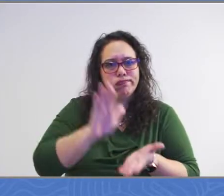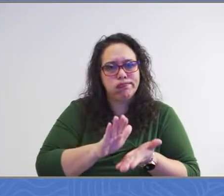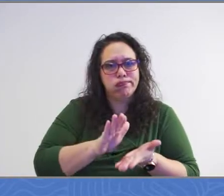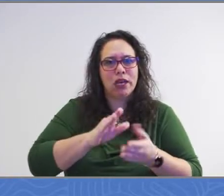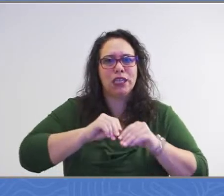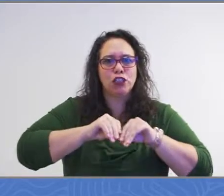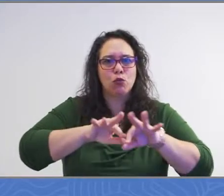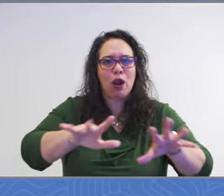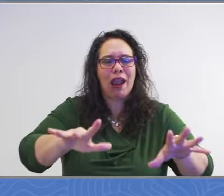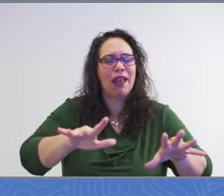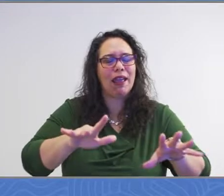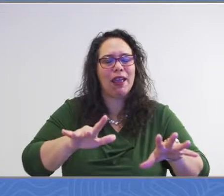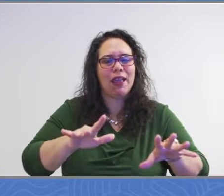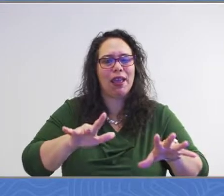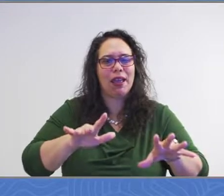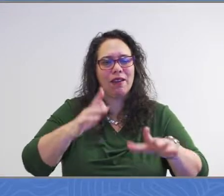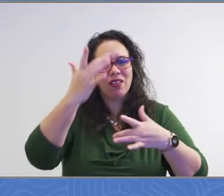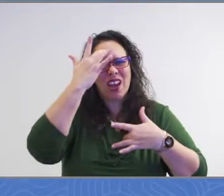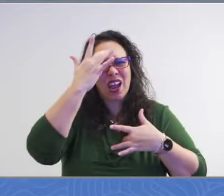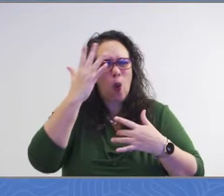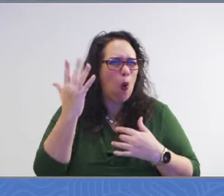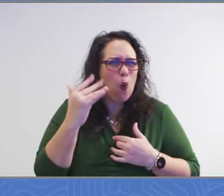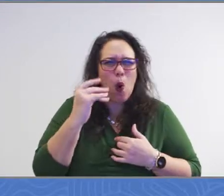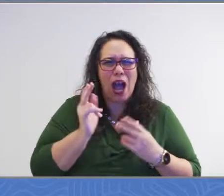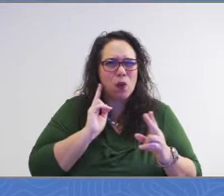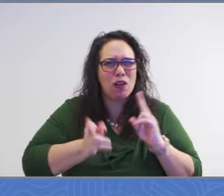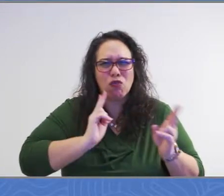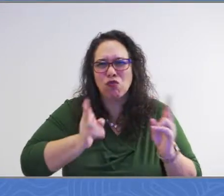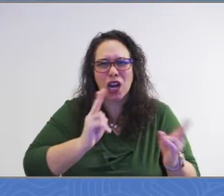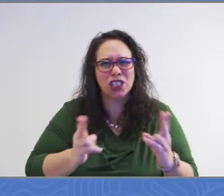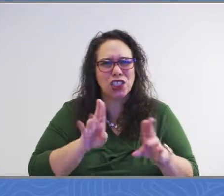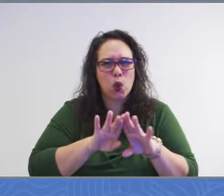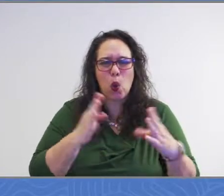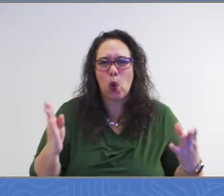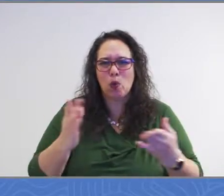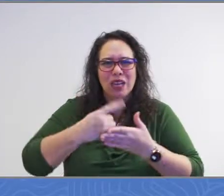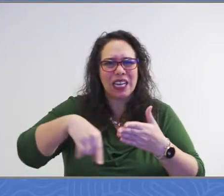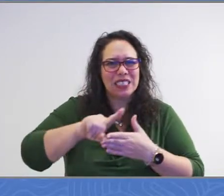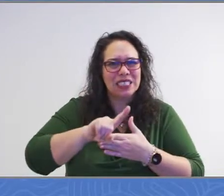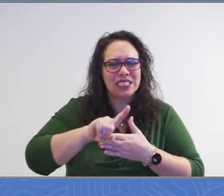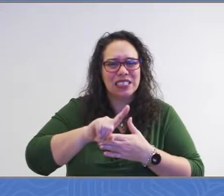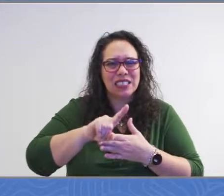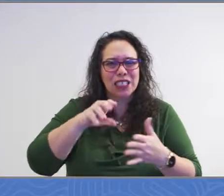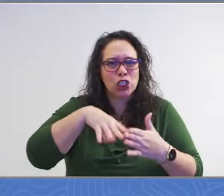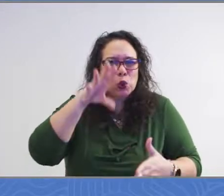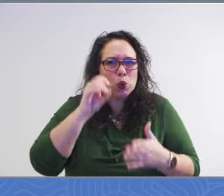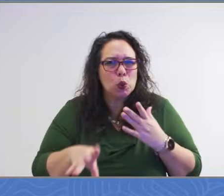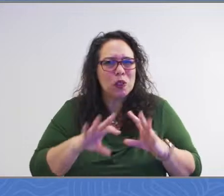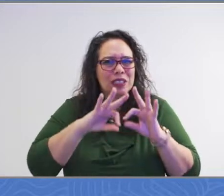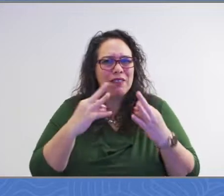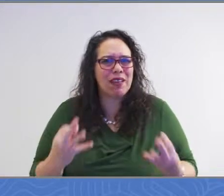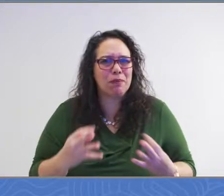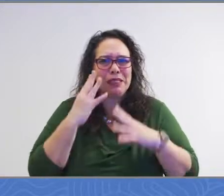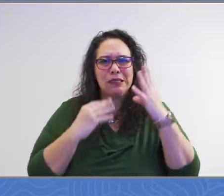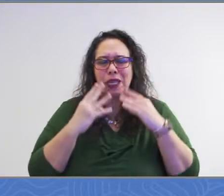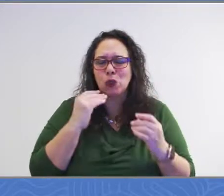What is to open these classes next week? Our students and families have been through so much. The only constant right now